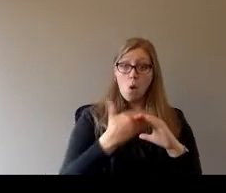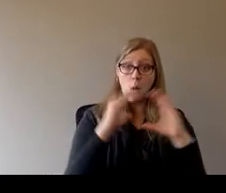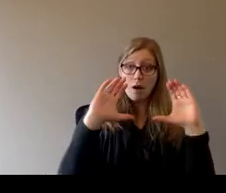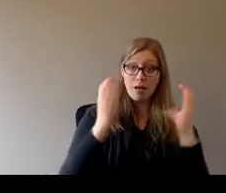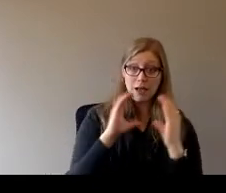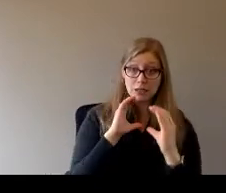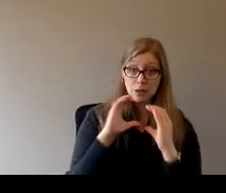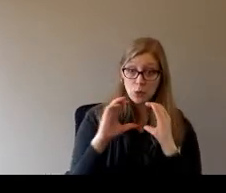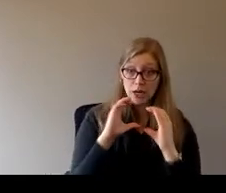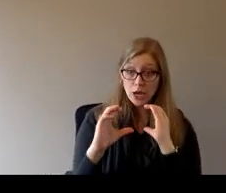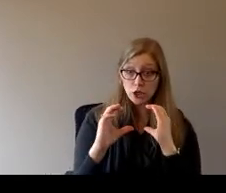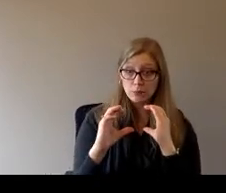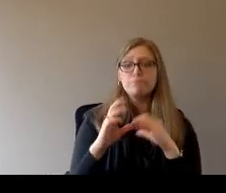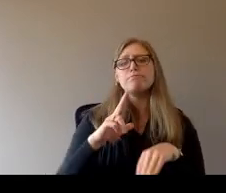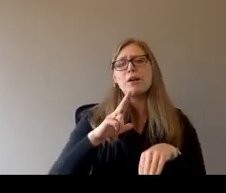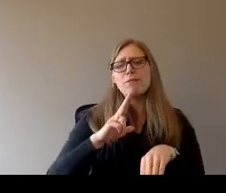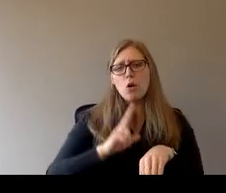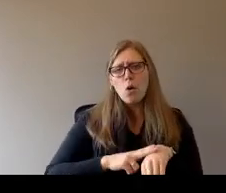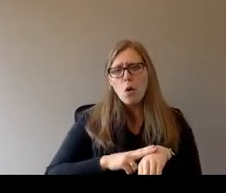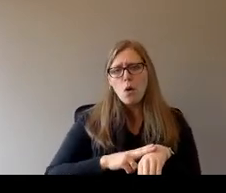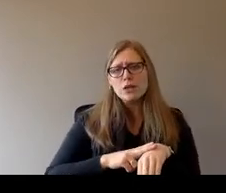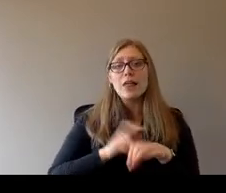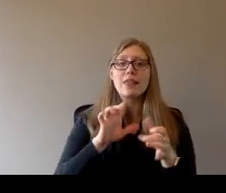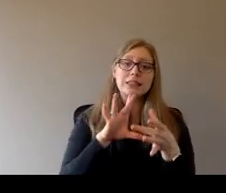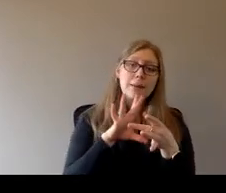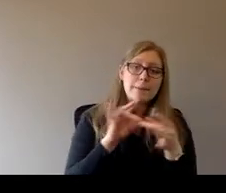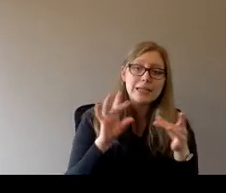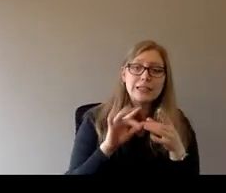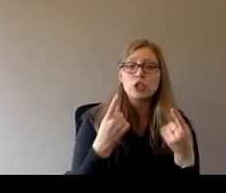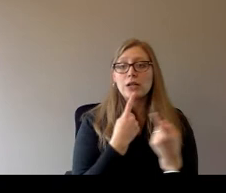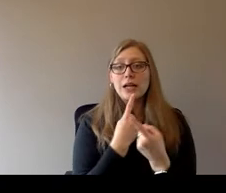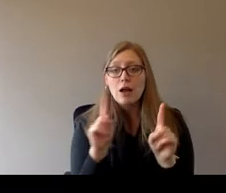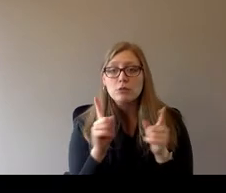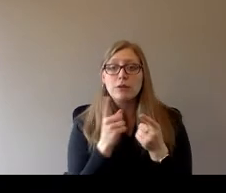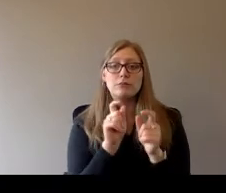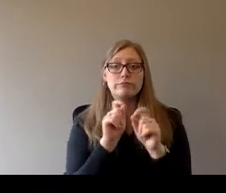this is, of course, messages that go out to the entire class.